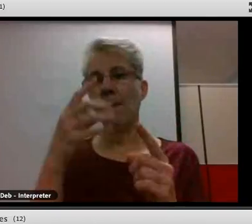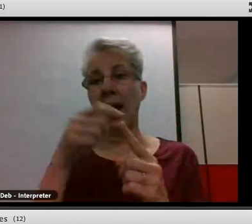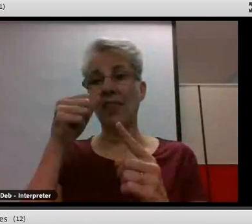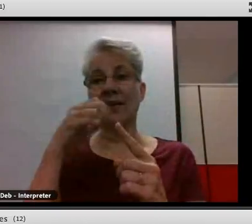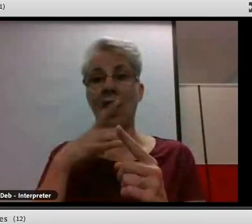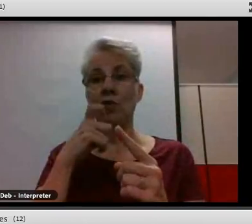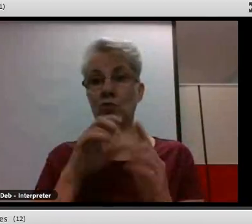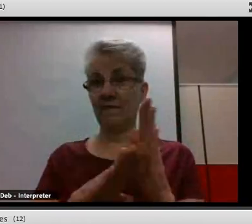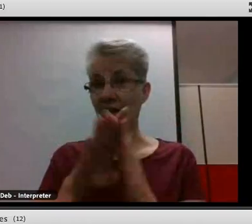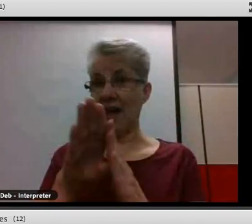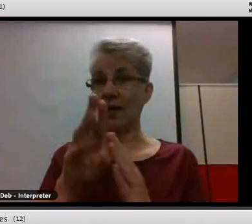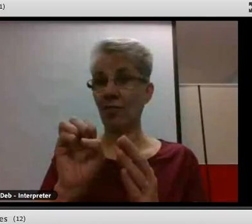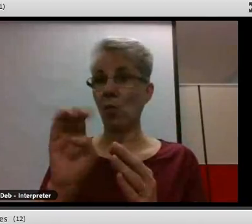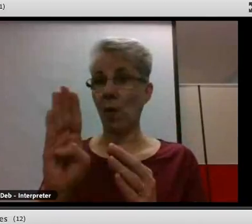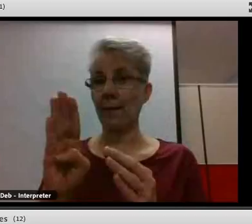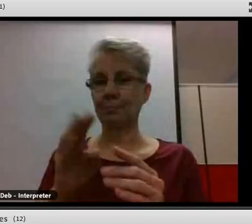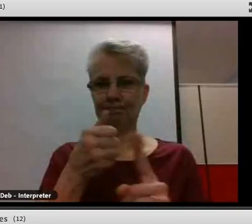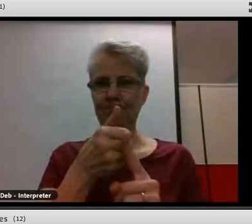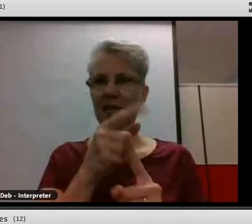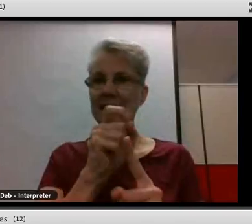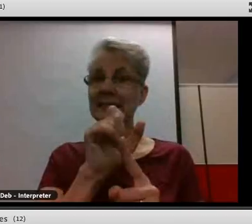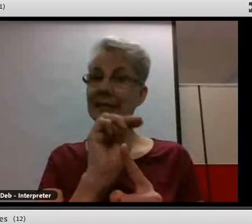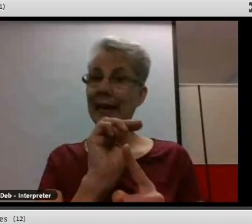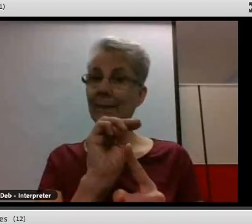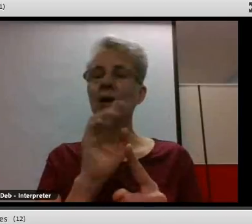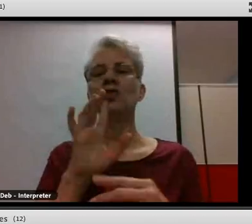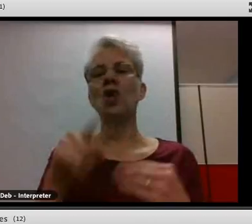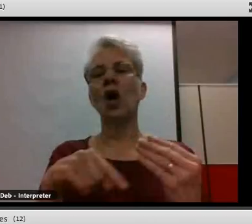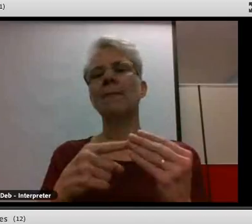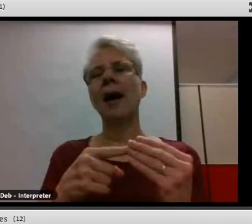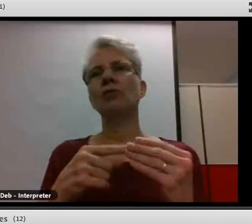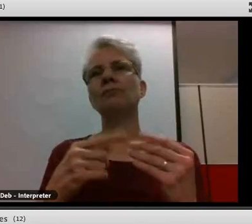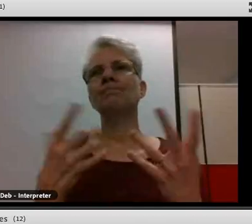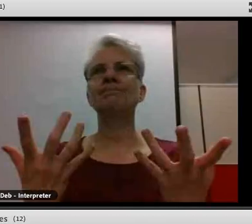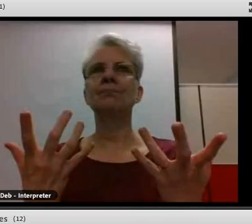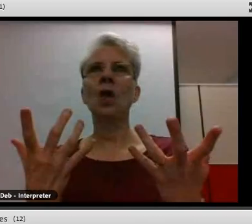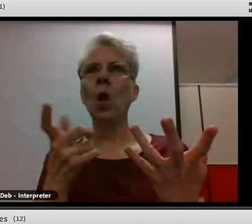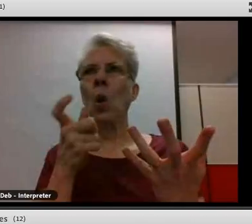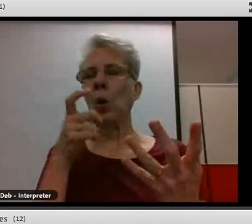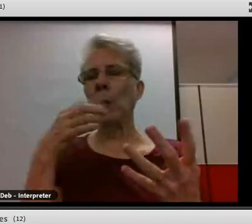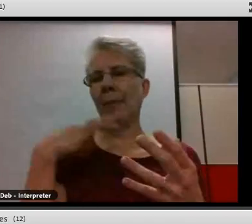but it's pretty easy to use. And I just like the aspect of you can kind of get a picture